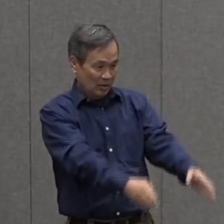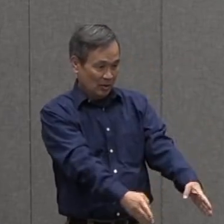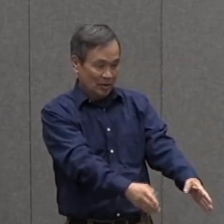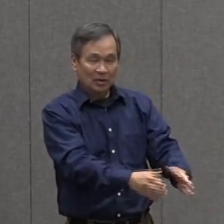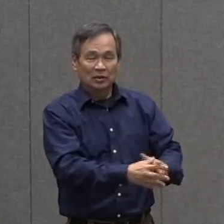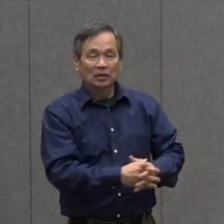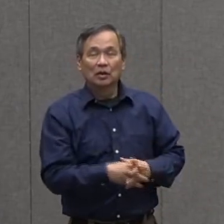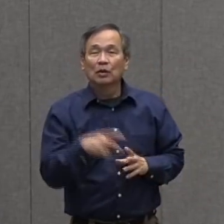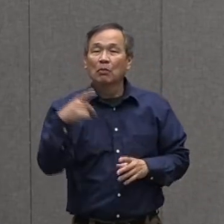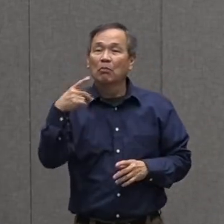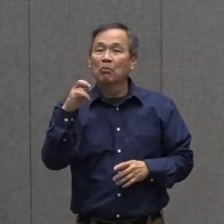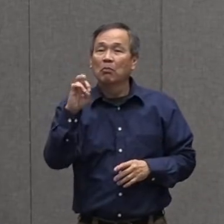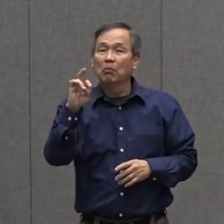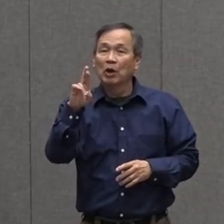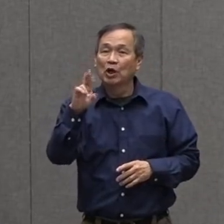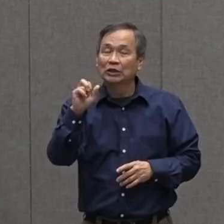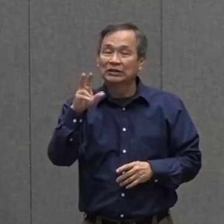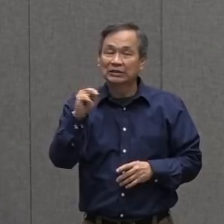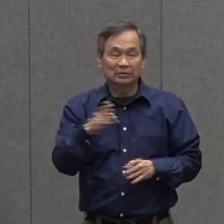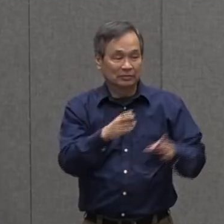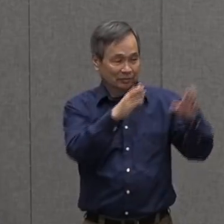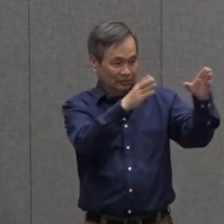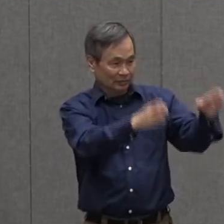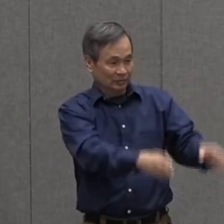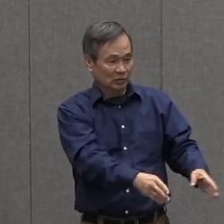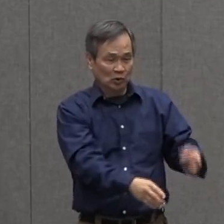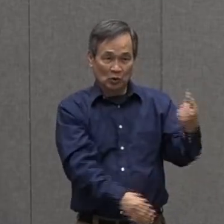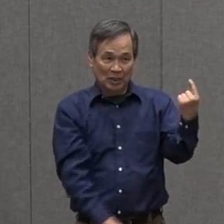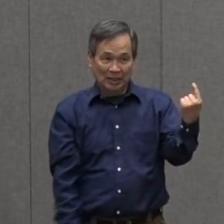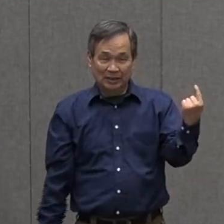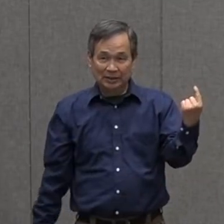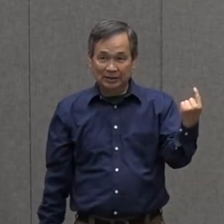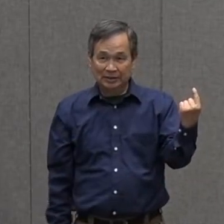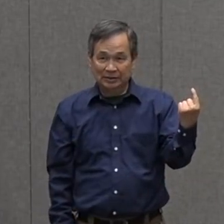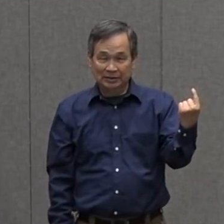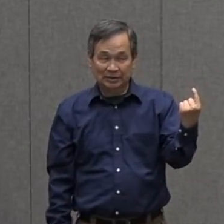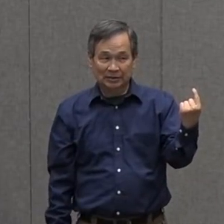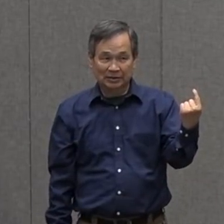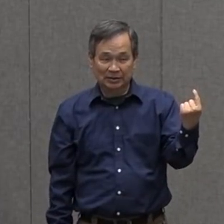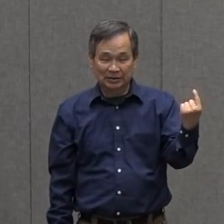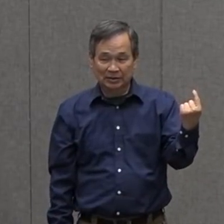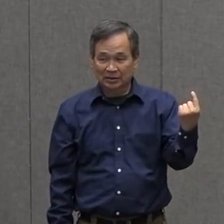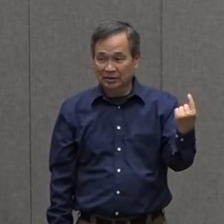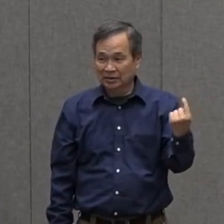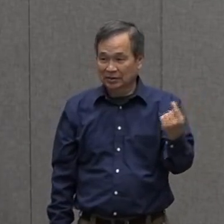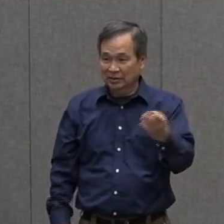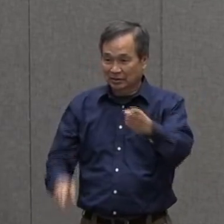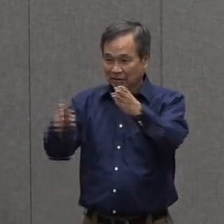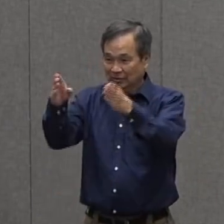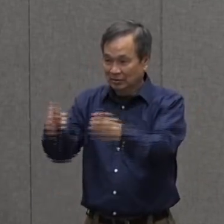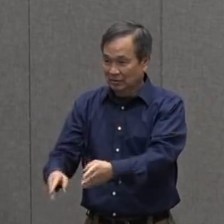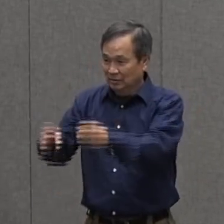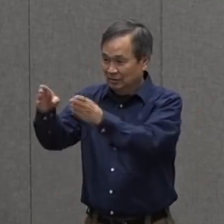Our word is person, so I have one person. How am I gonna make that word plural?